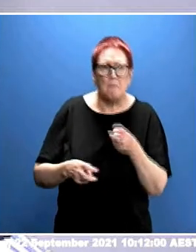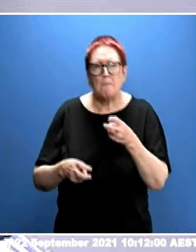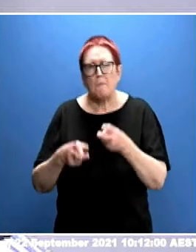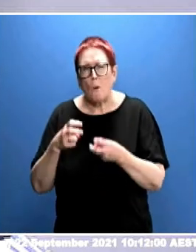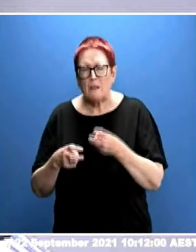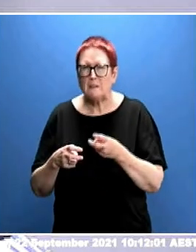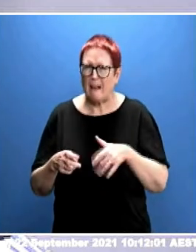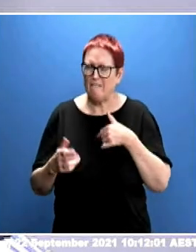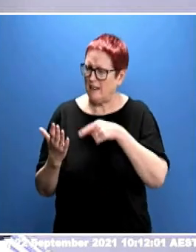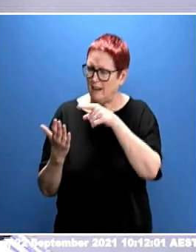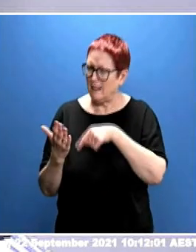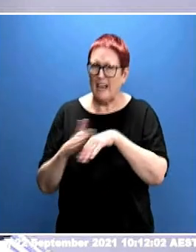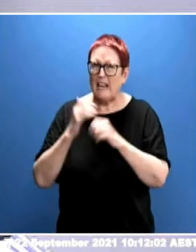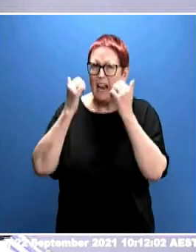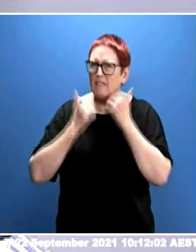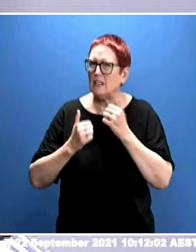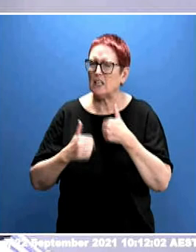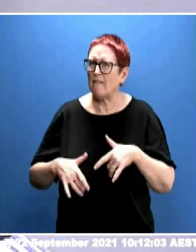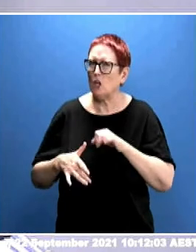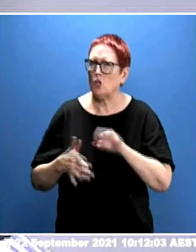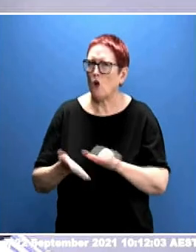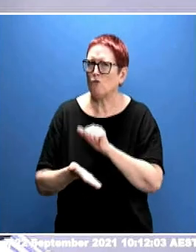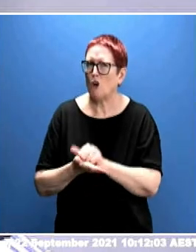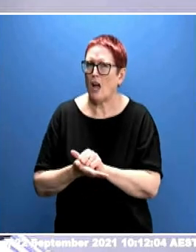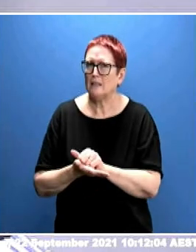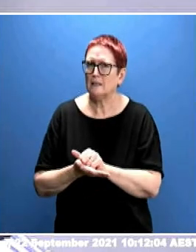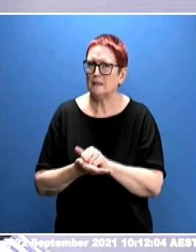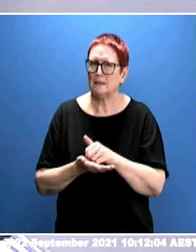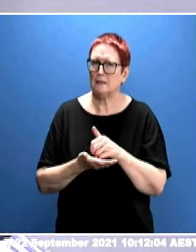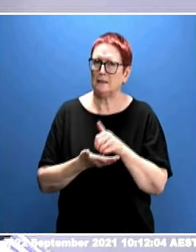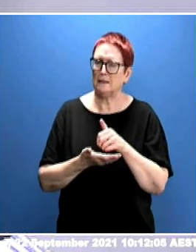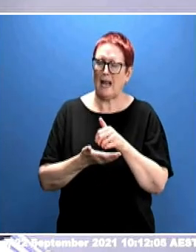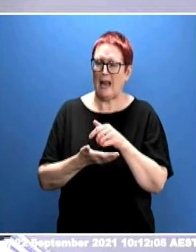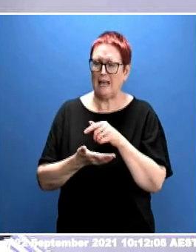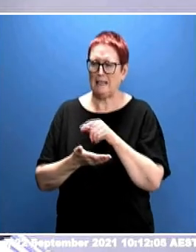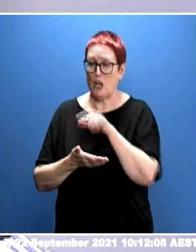inaccurate and at complete odds with documentary evidence.